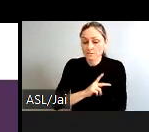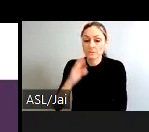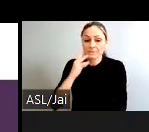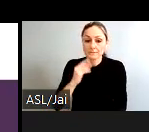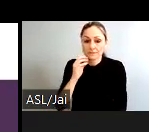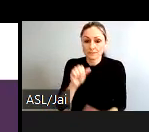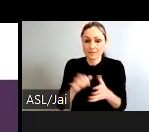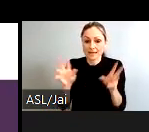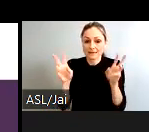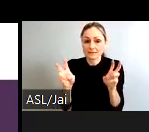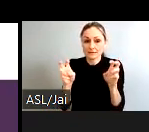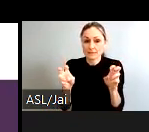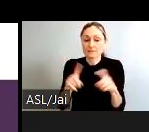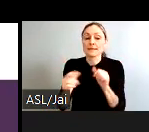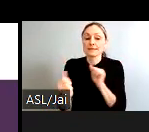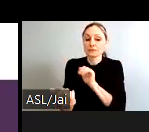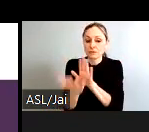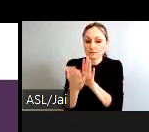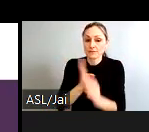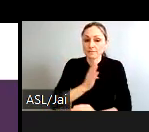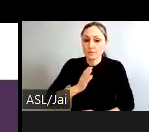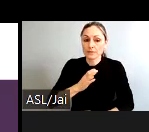being addressed by the board, commission, council, committee or other similar group.